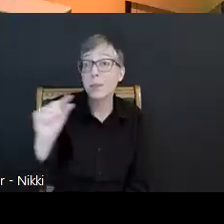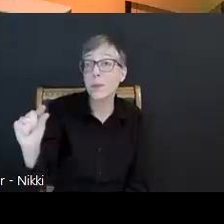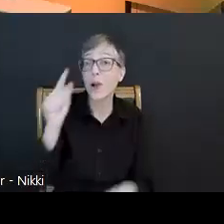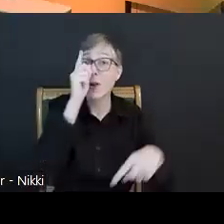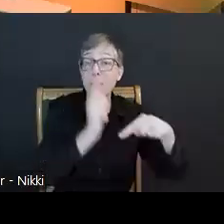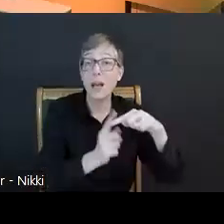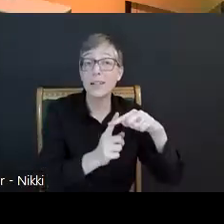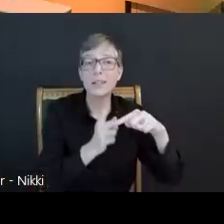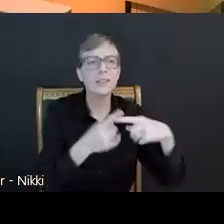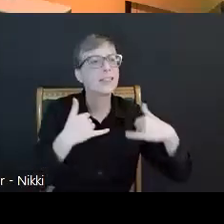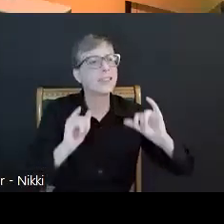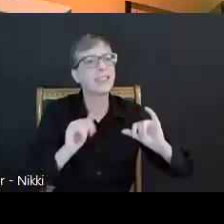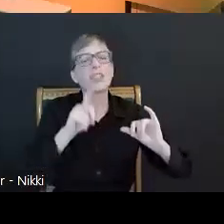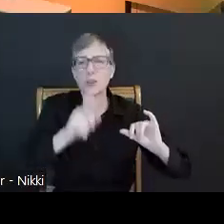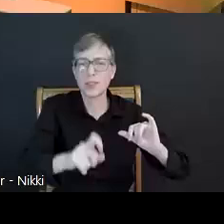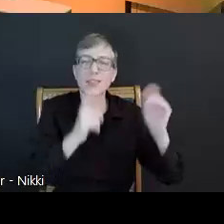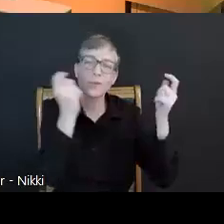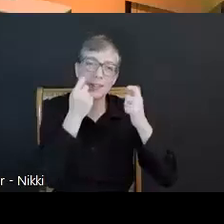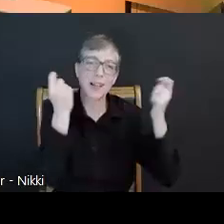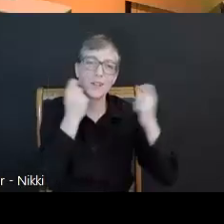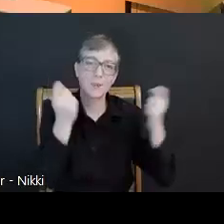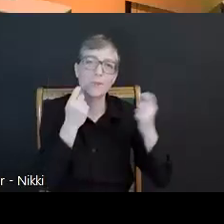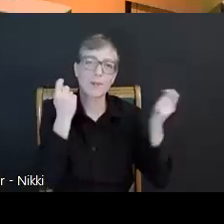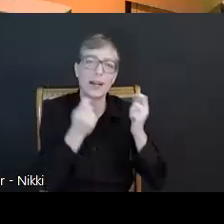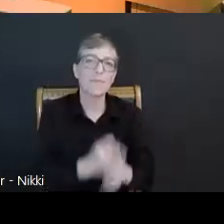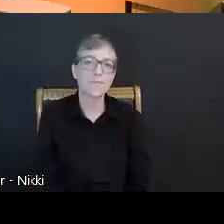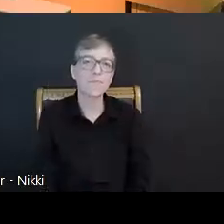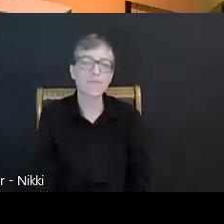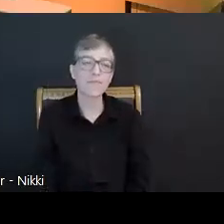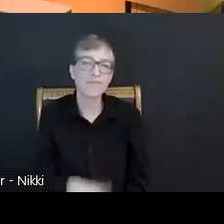else professionally or personally that we want to celebrate I think is really helpful as a team